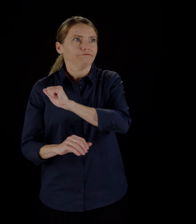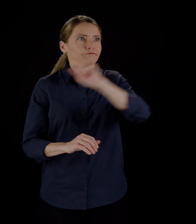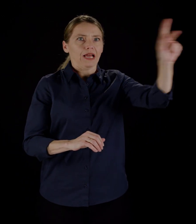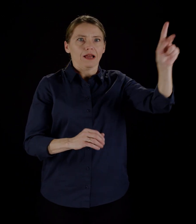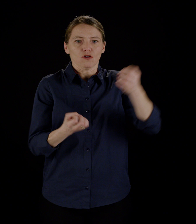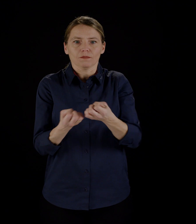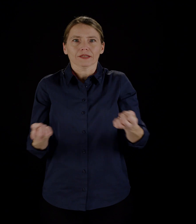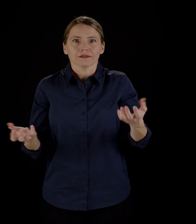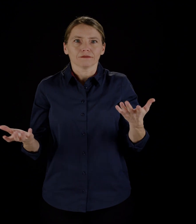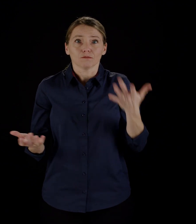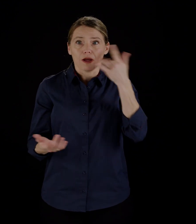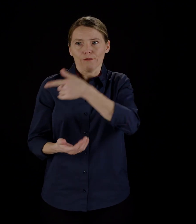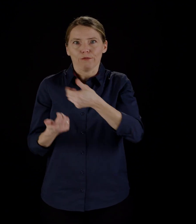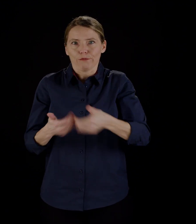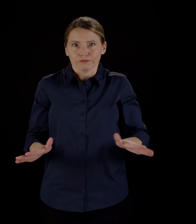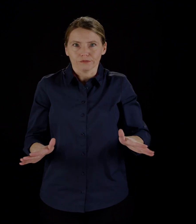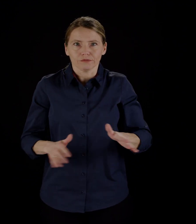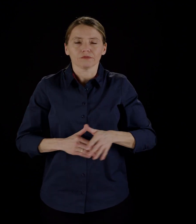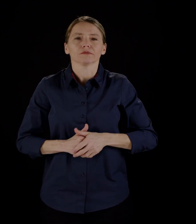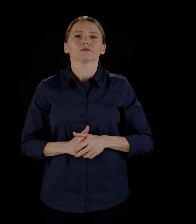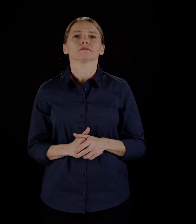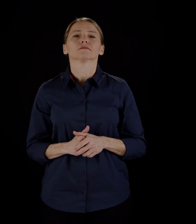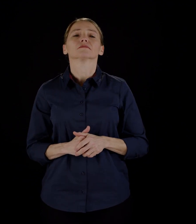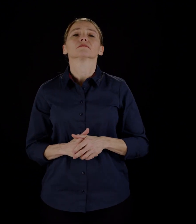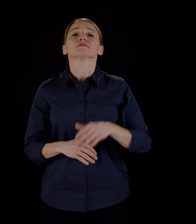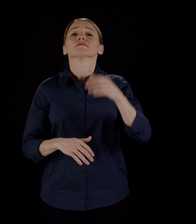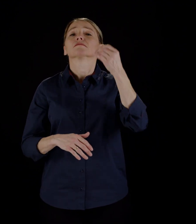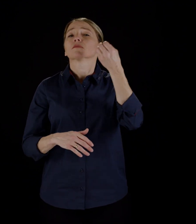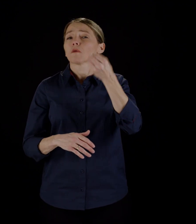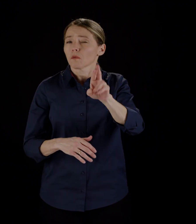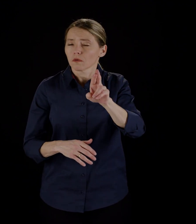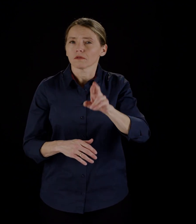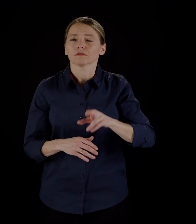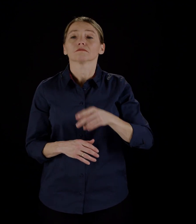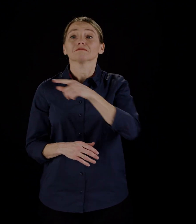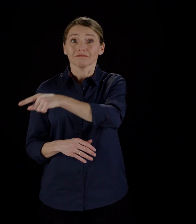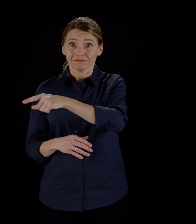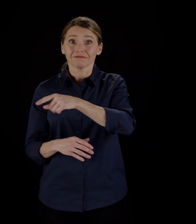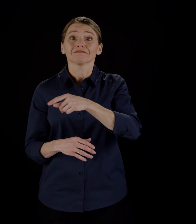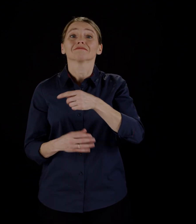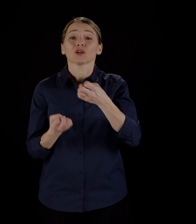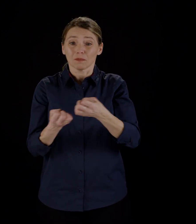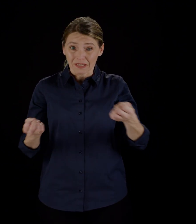which is owned by the Internet Service Provider, or returns equipment that has been damaged.